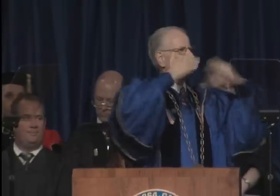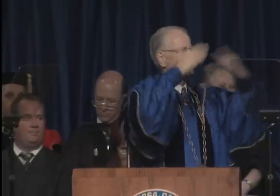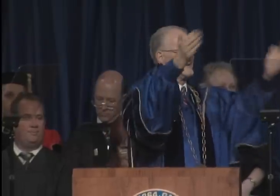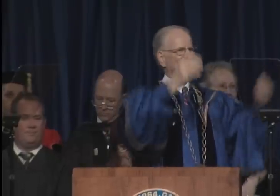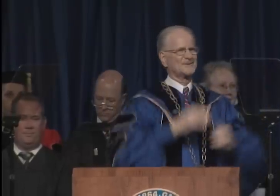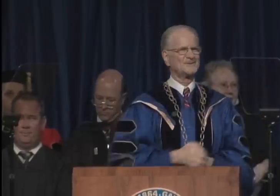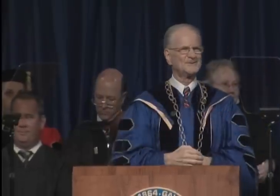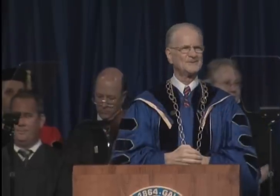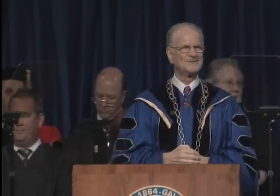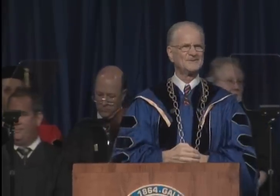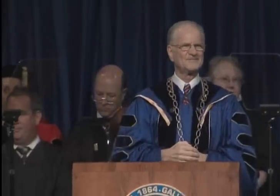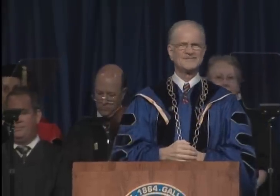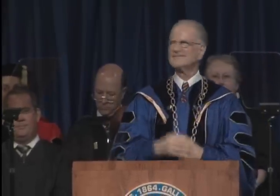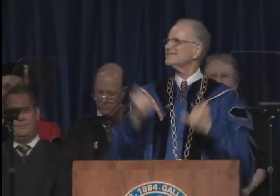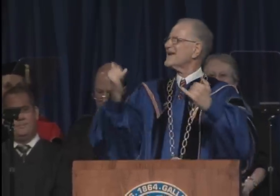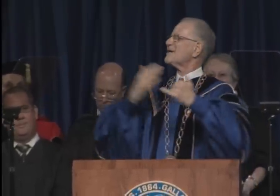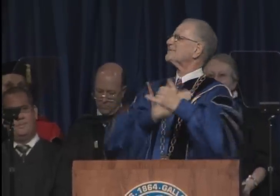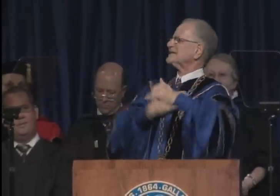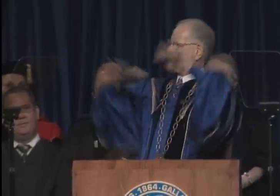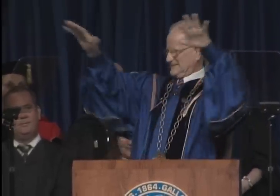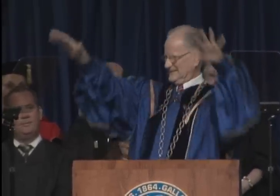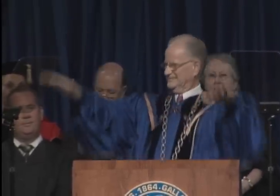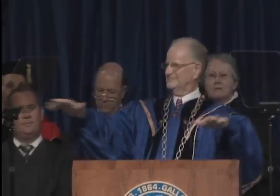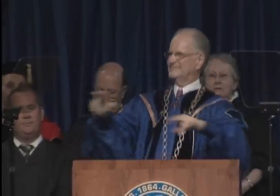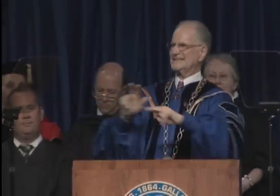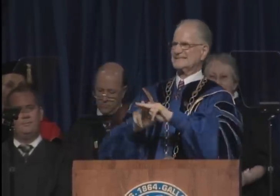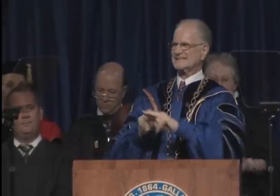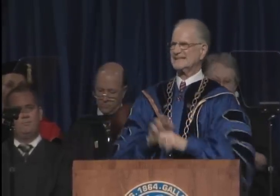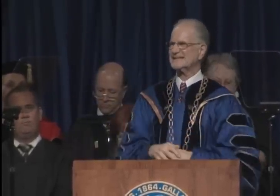Thank you. Please be seated.